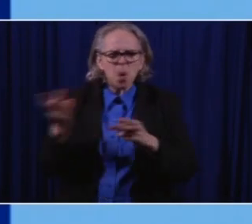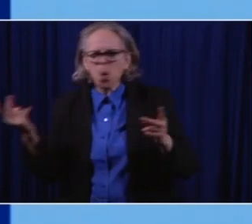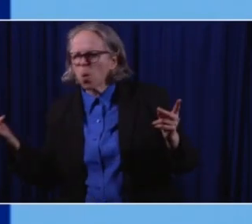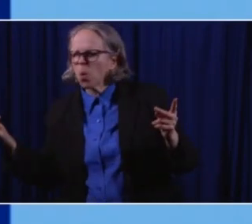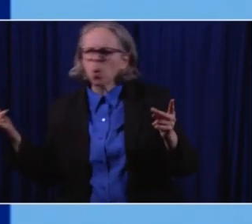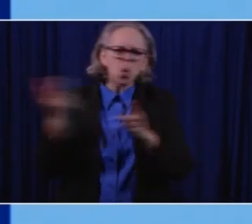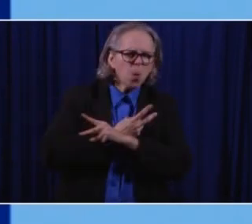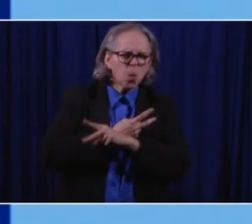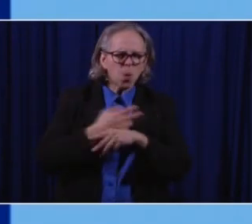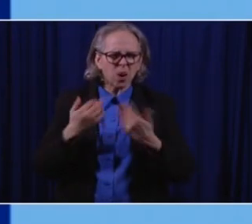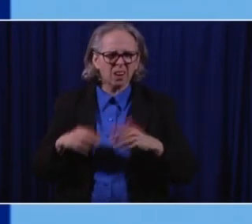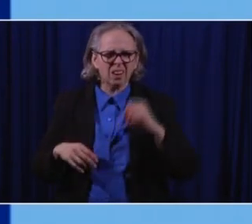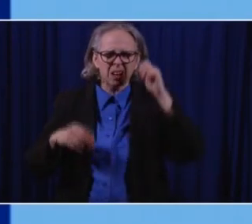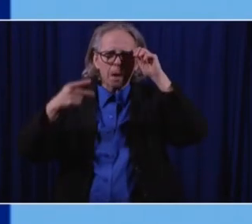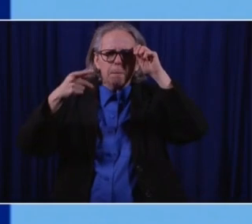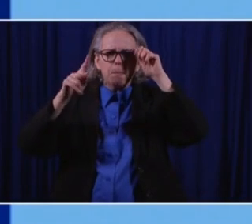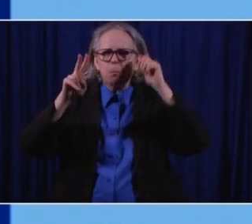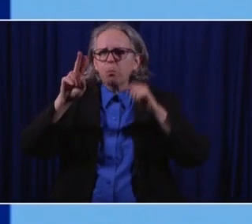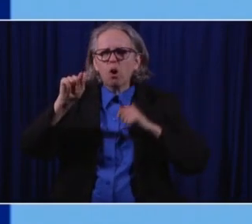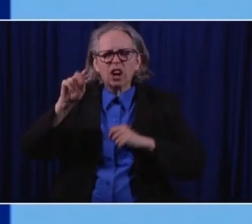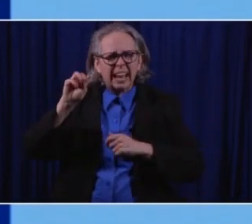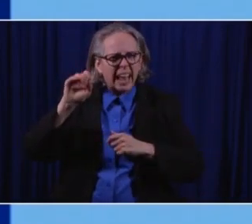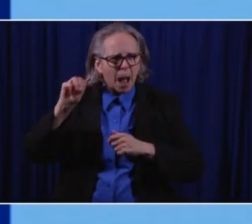If you look at Mercer. There 12